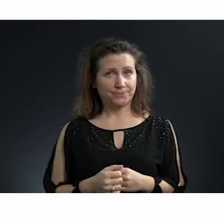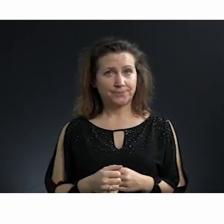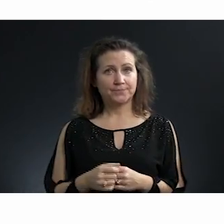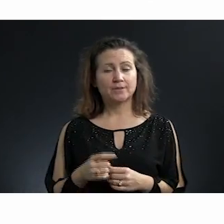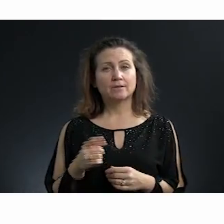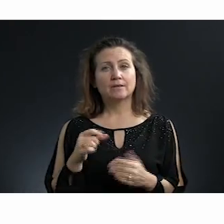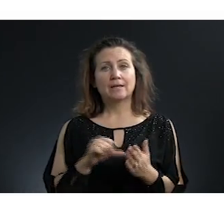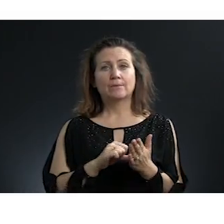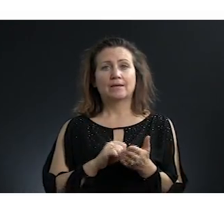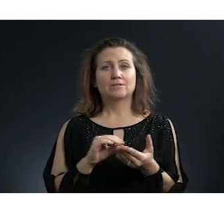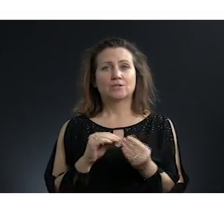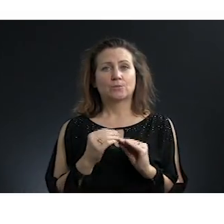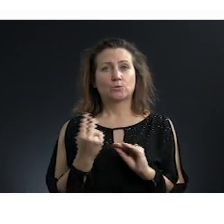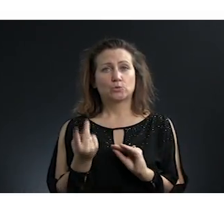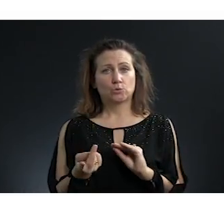page number two